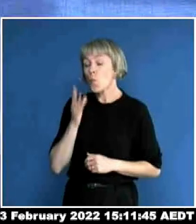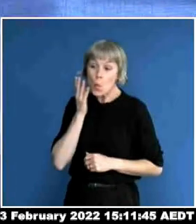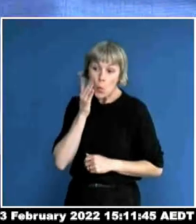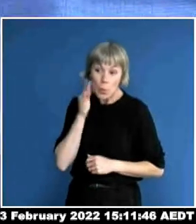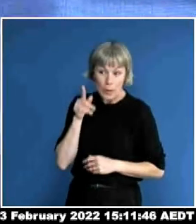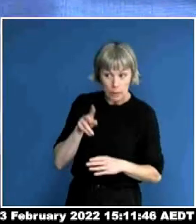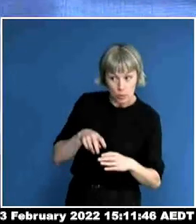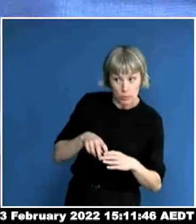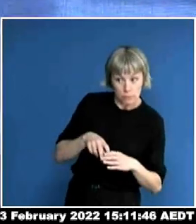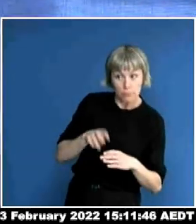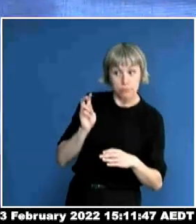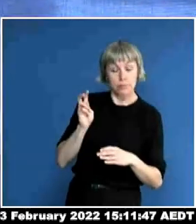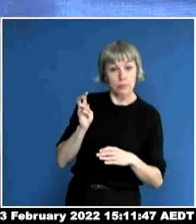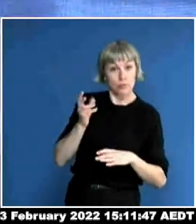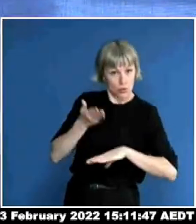DES provider at the same time?